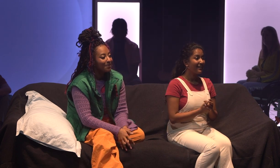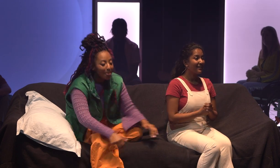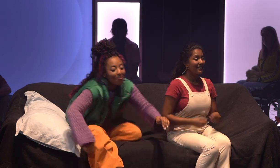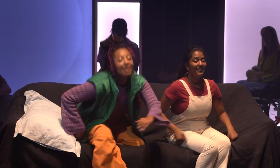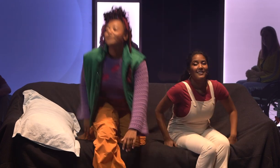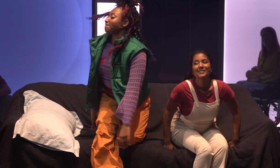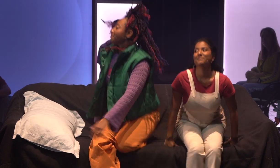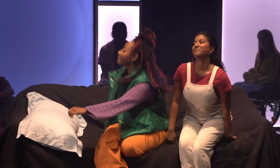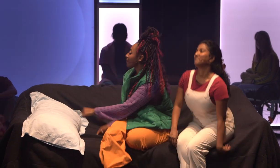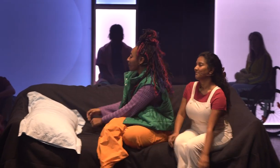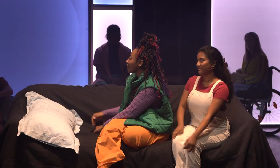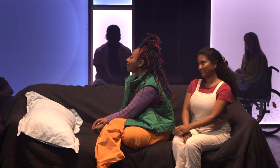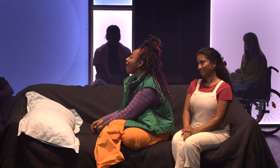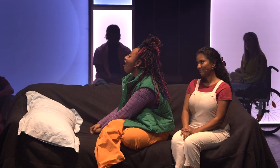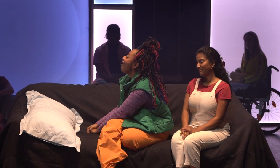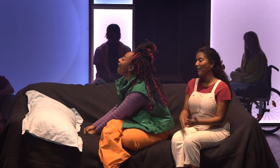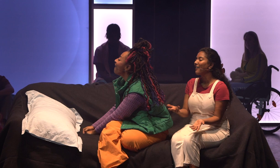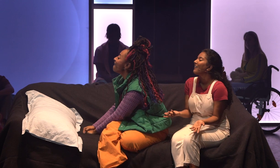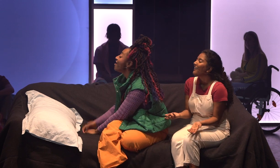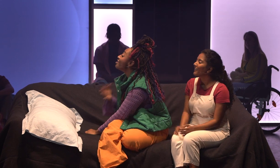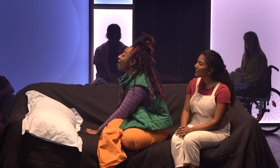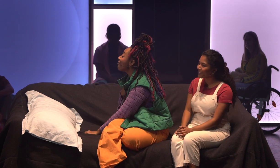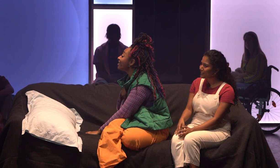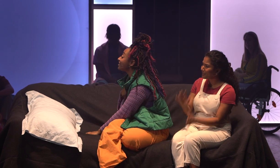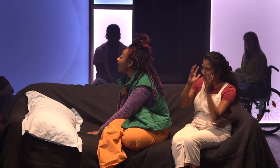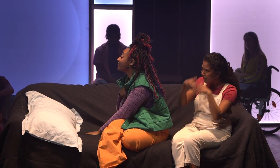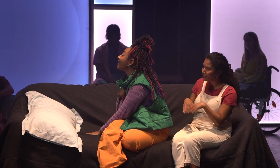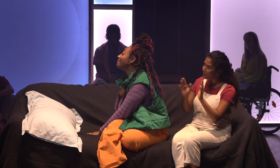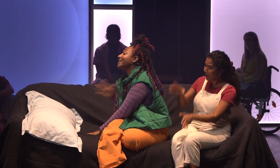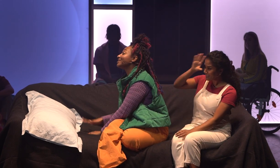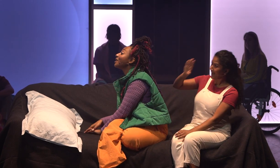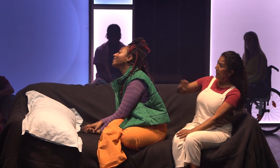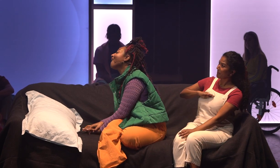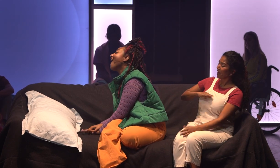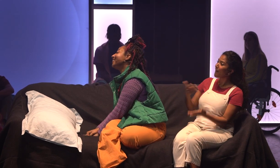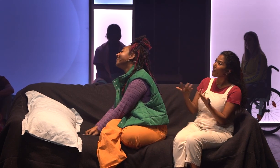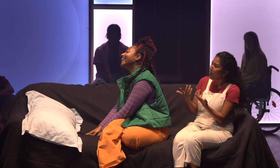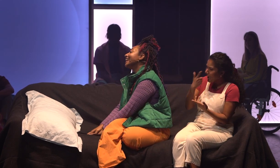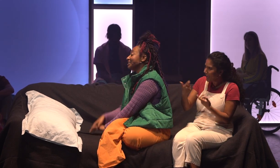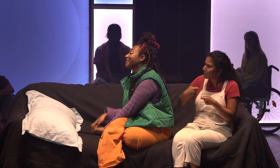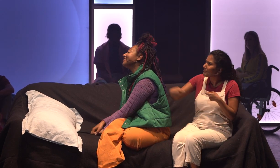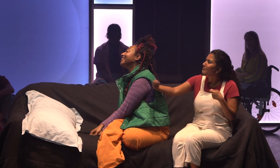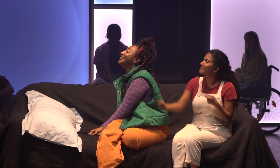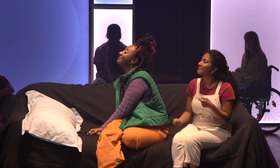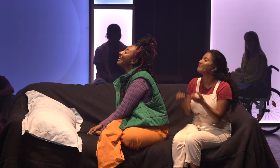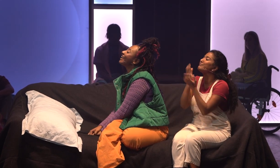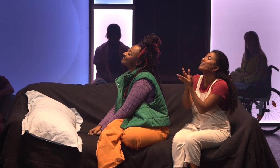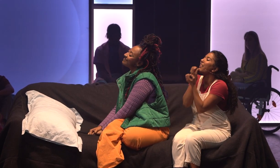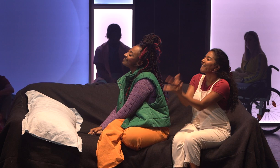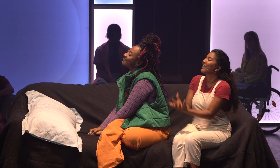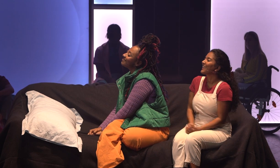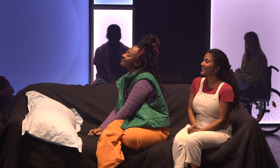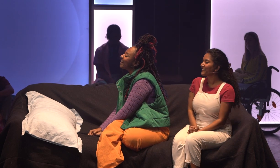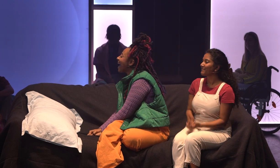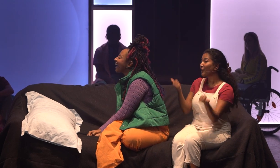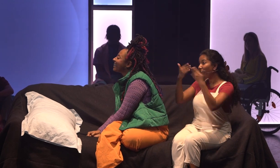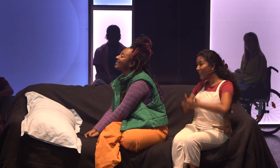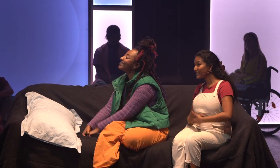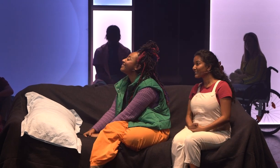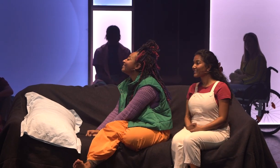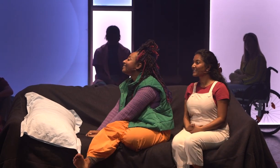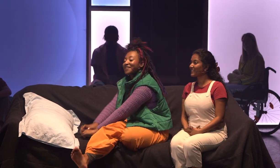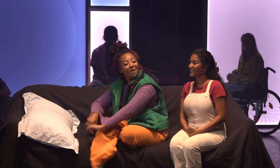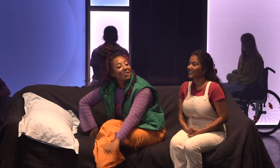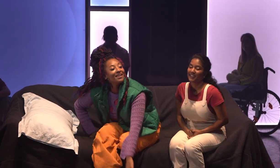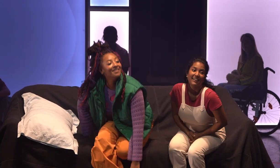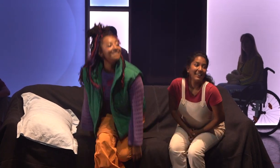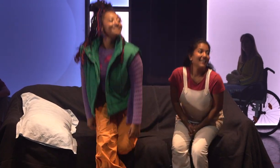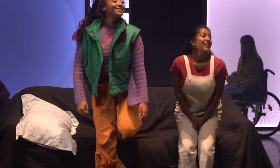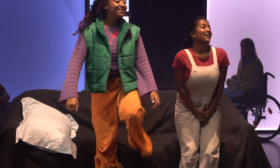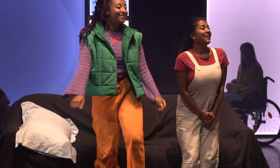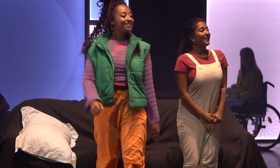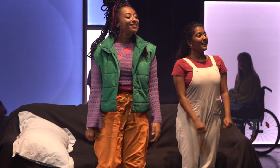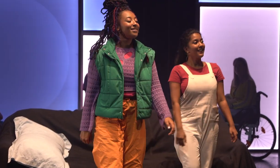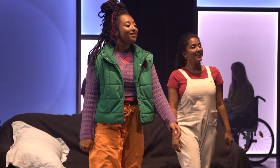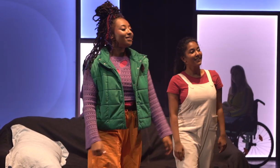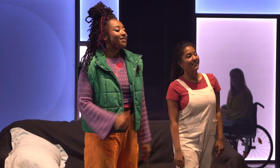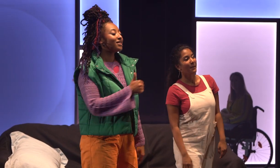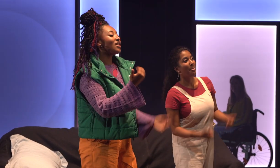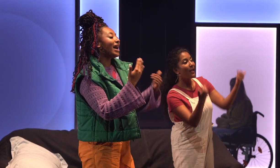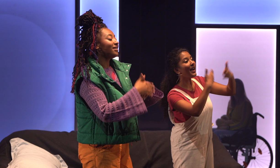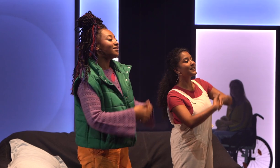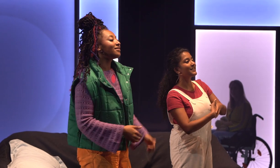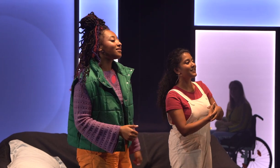'Oh, no worries, you'll have to tell me cos I will go on. It's been really lovely.